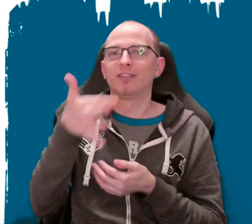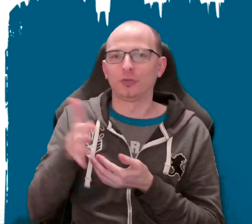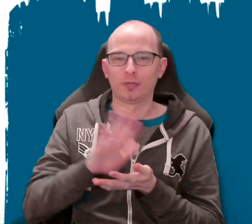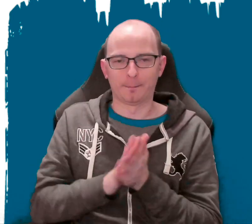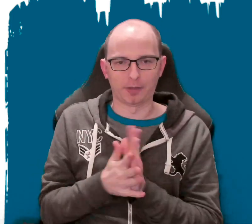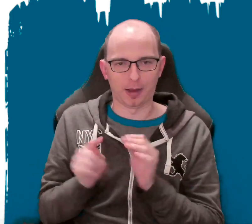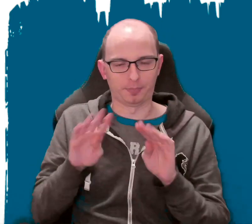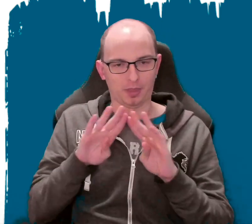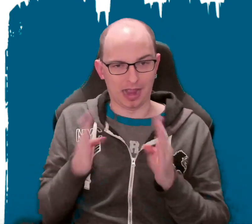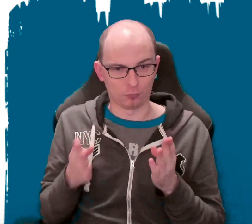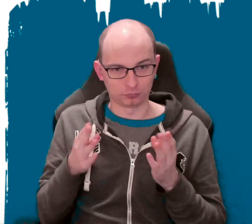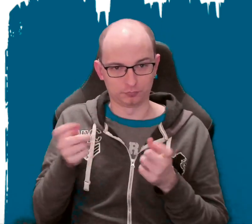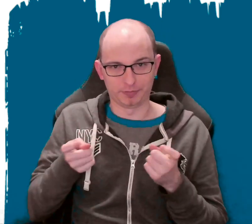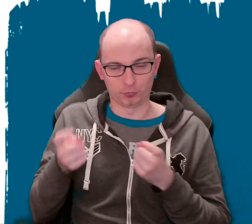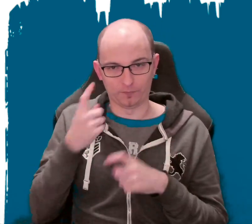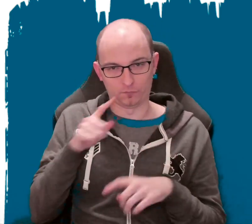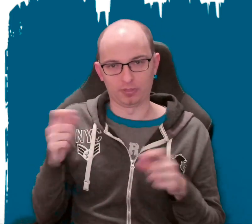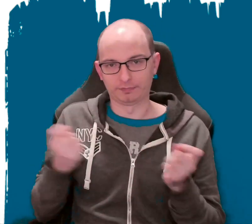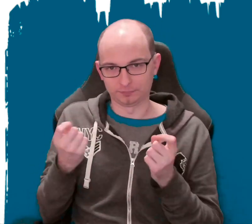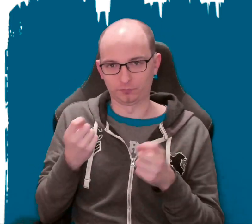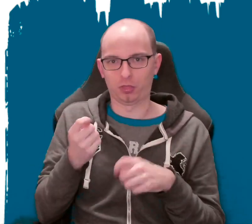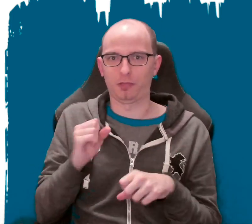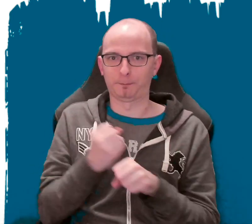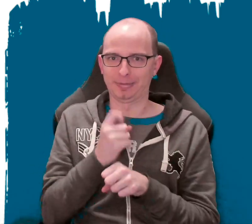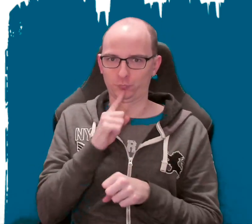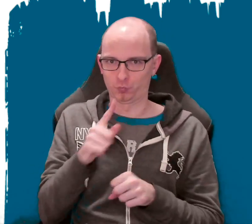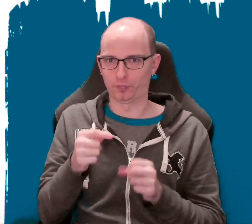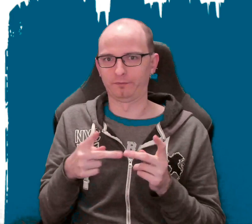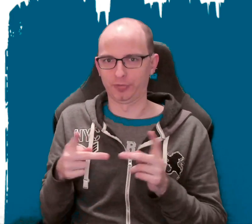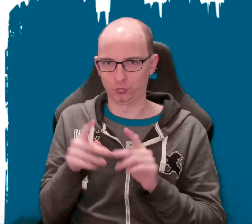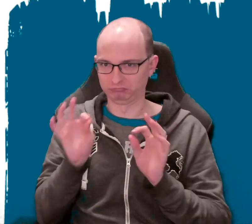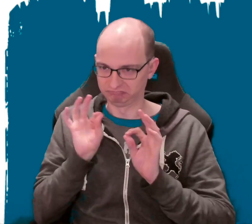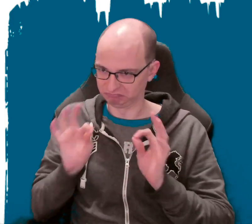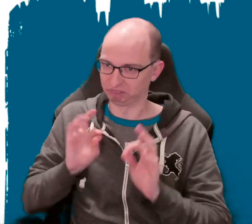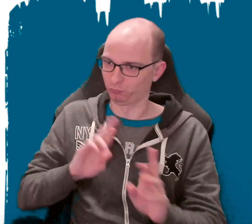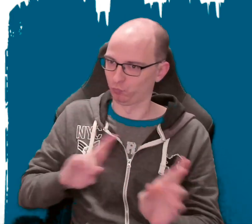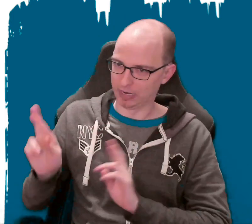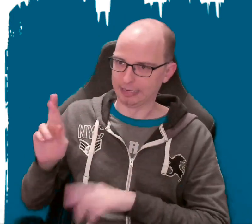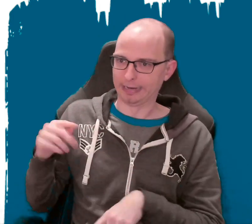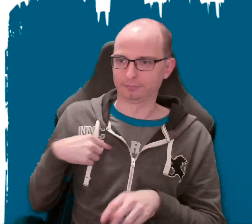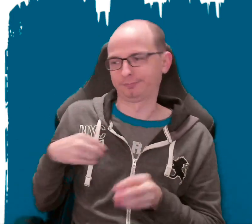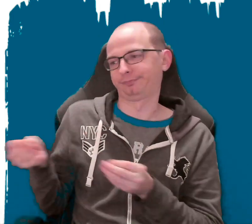Eventually I graduated to the overall manager for the festival, making sure everything on the checklist gets crossed off.